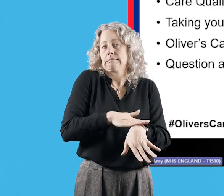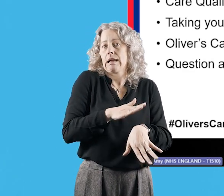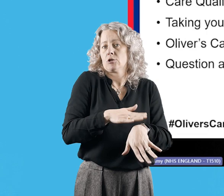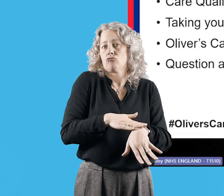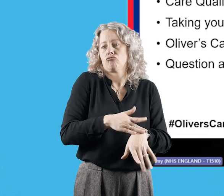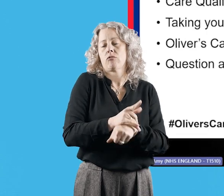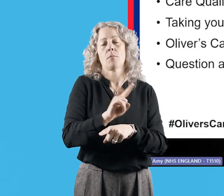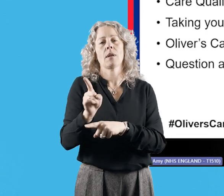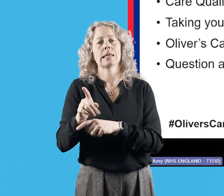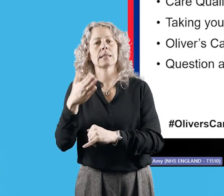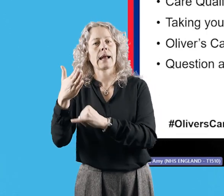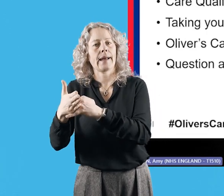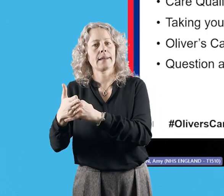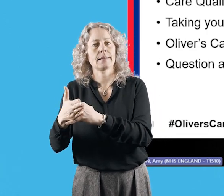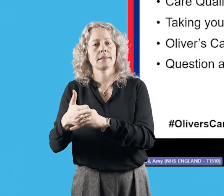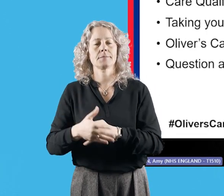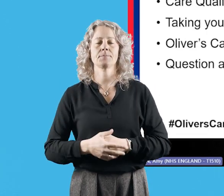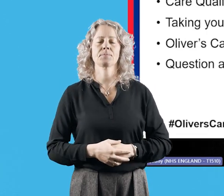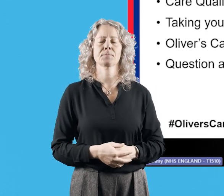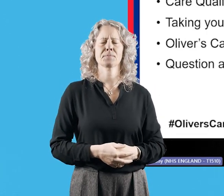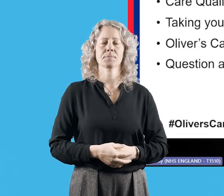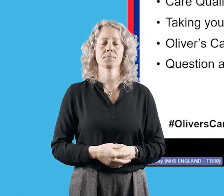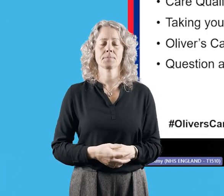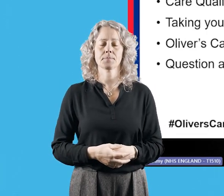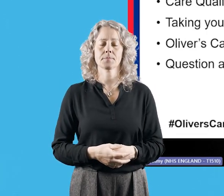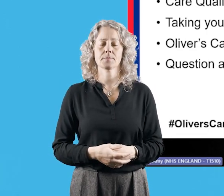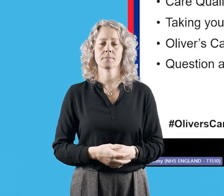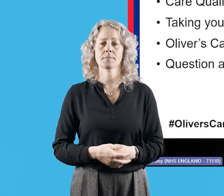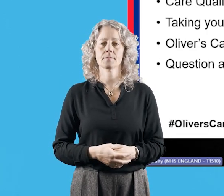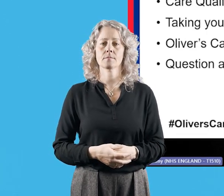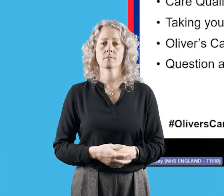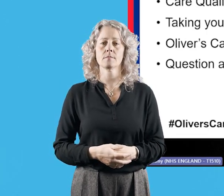come back at the end for some of the frequently asked questions.